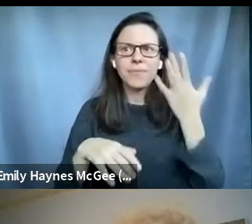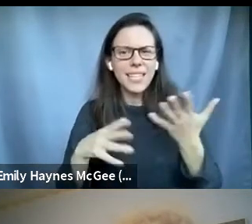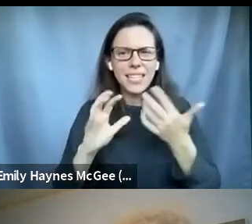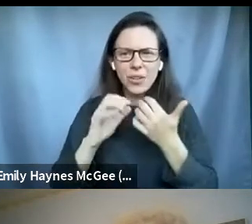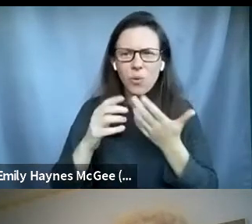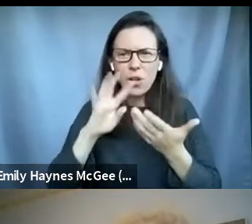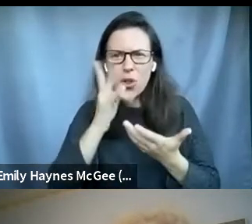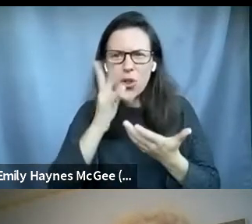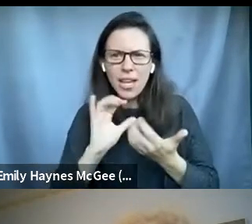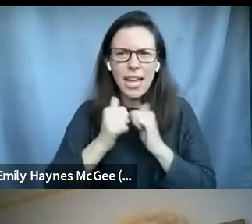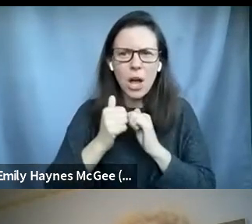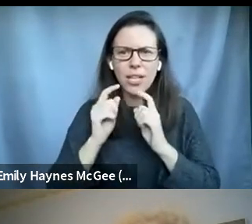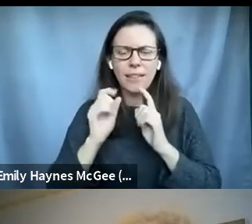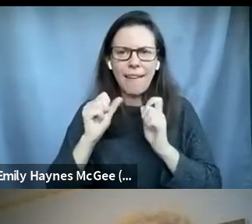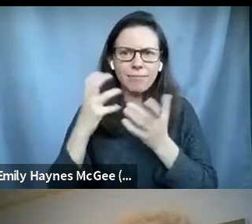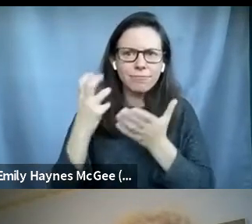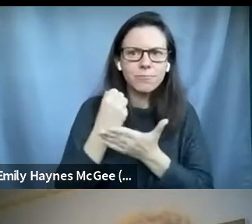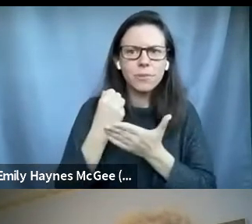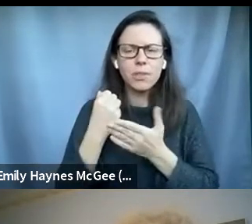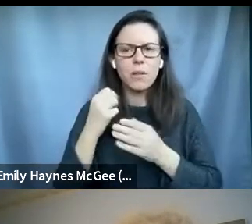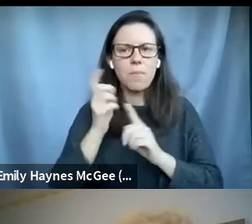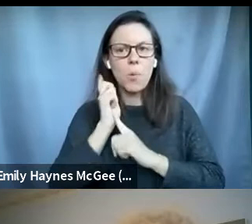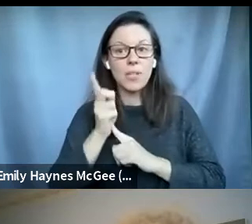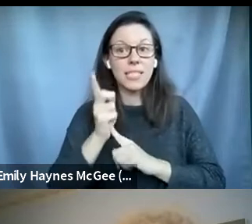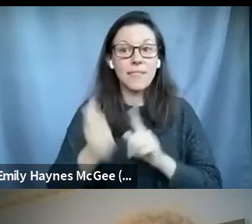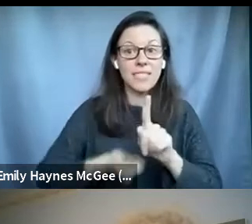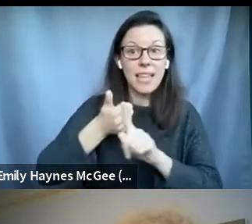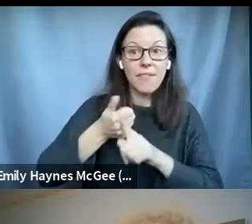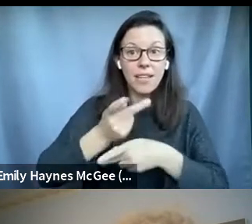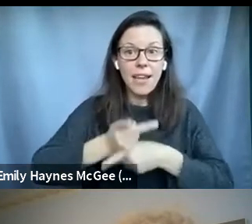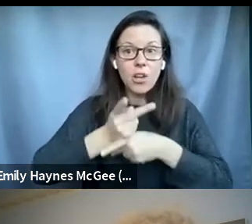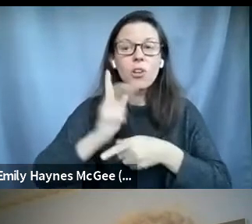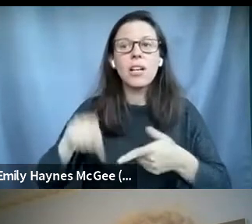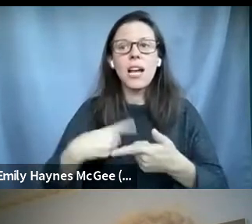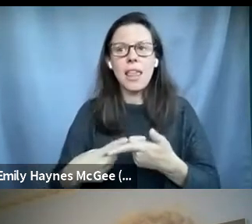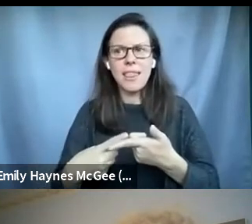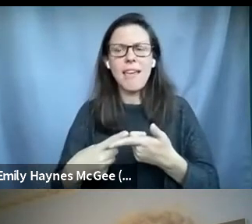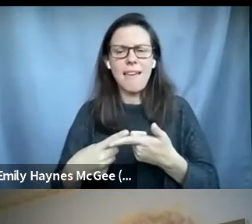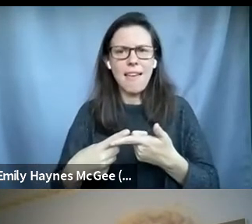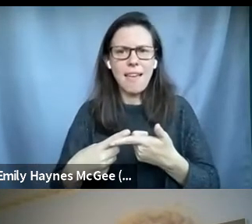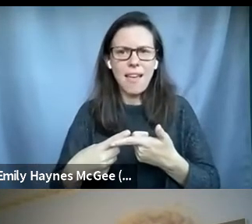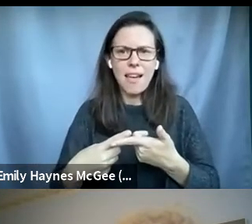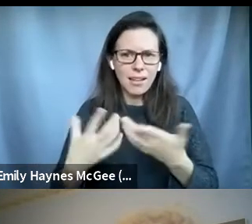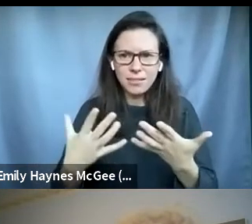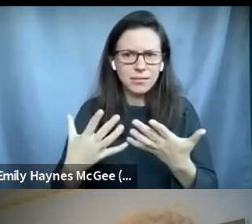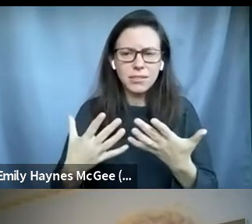these moments of self care and also drive a conversation around it using these different artistic kind of vehicles to do so. My name is Jada.